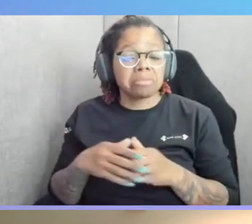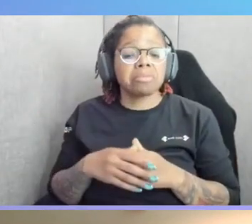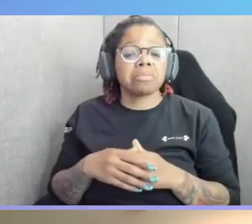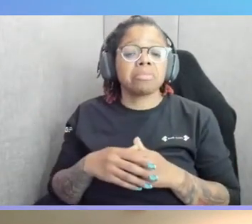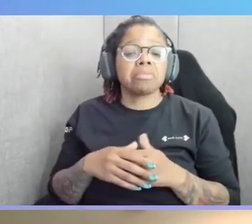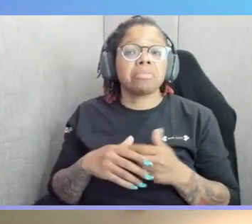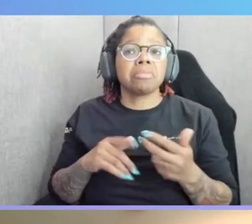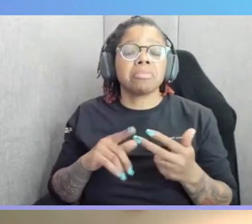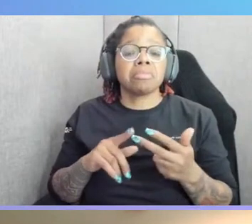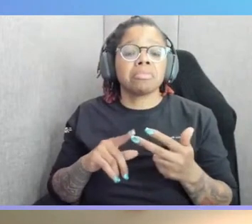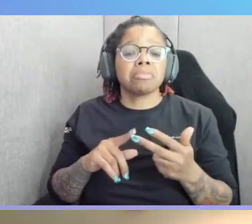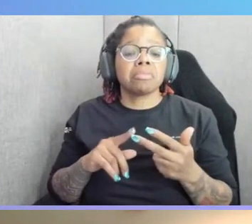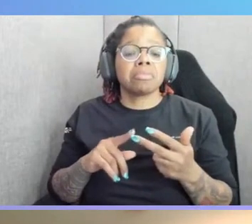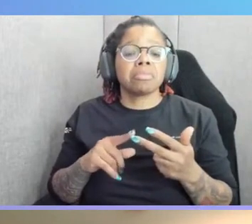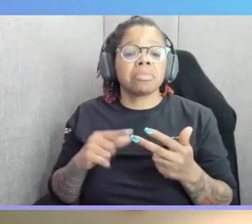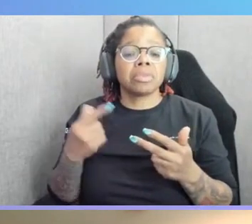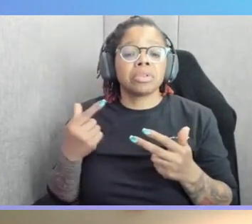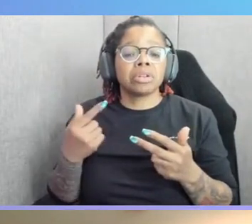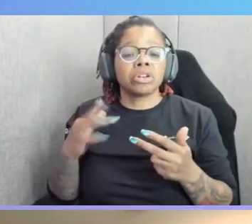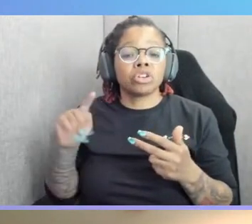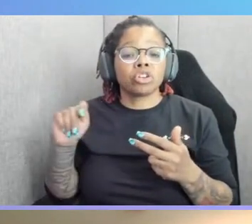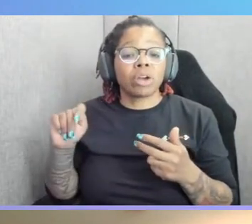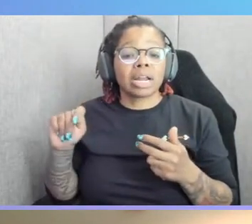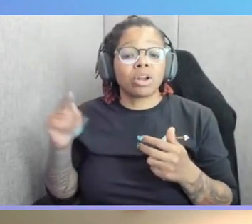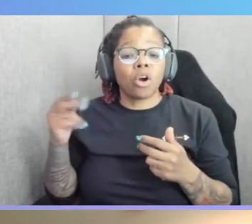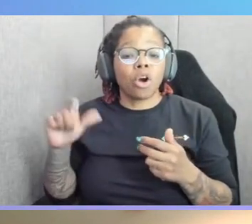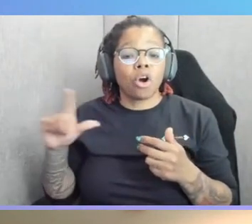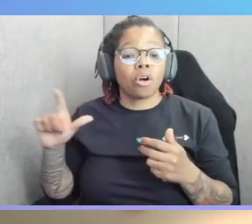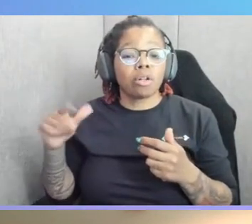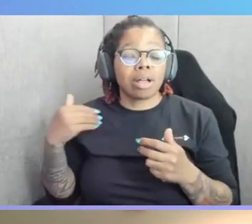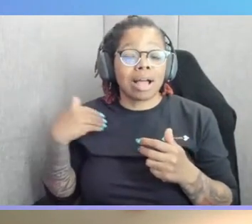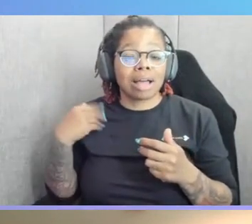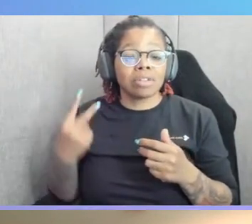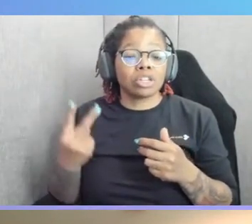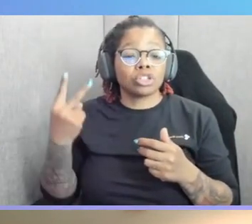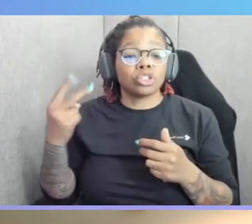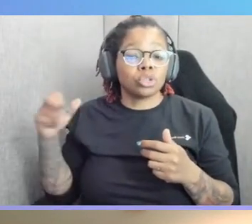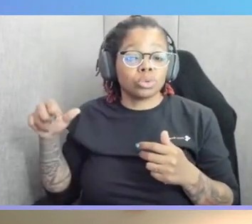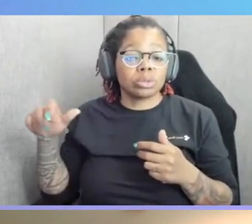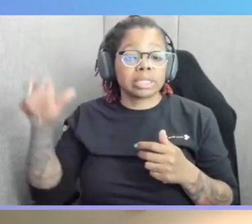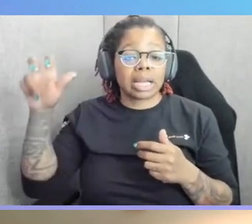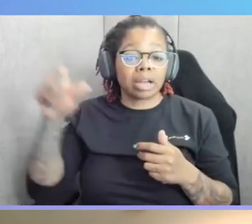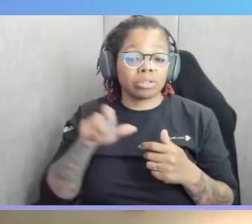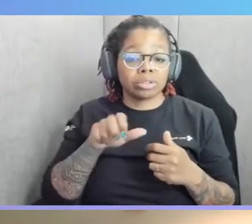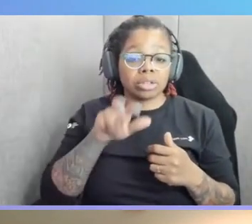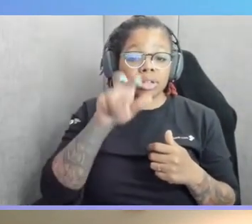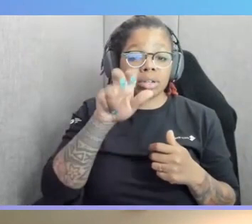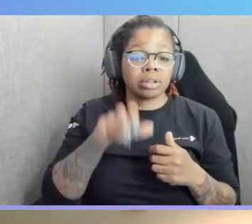Hall has two staircase sources to the second floor, one to the